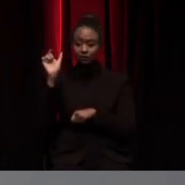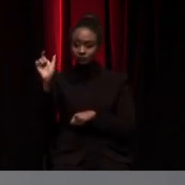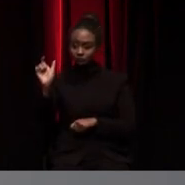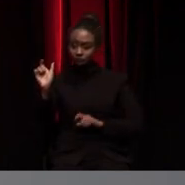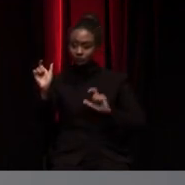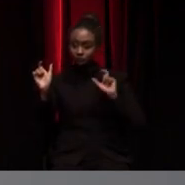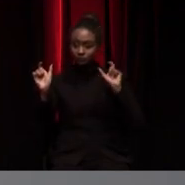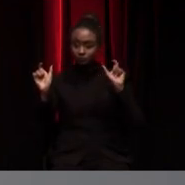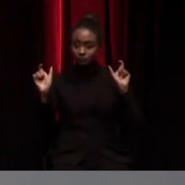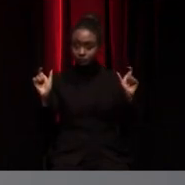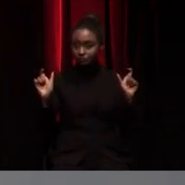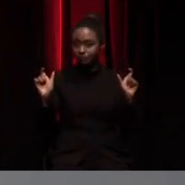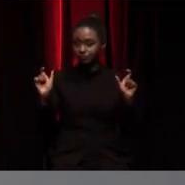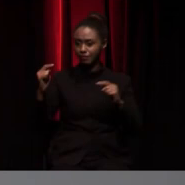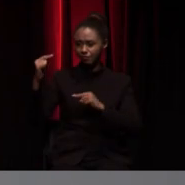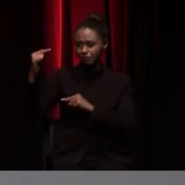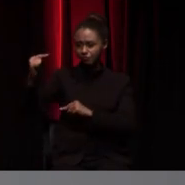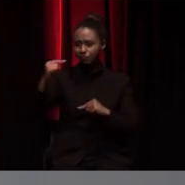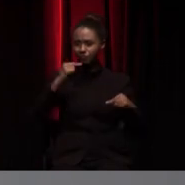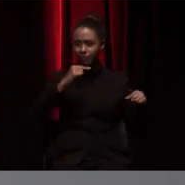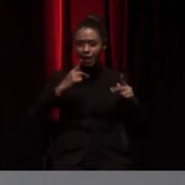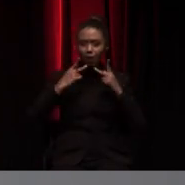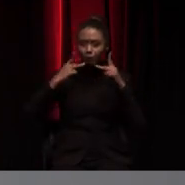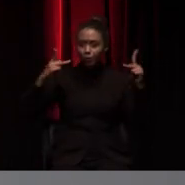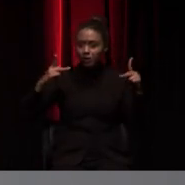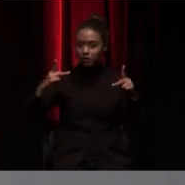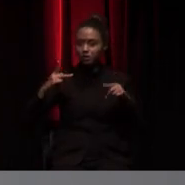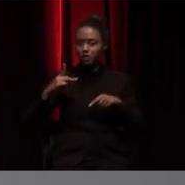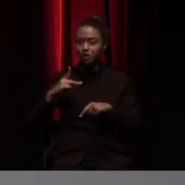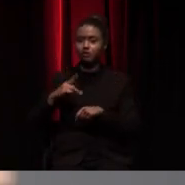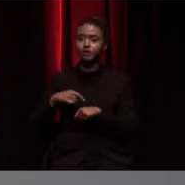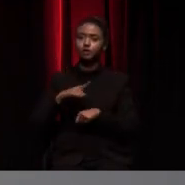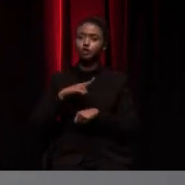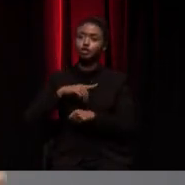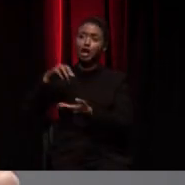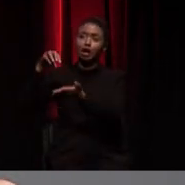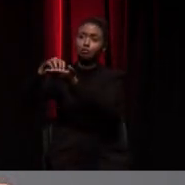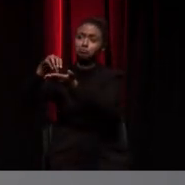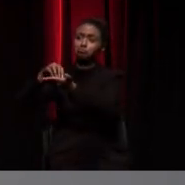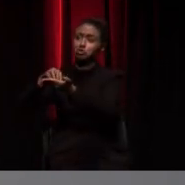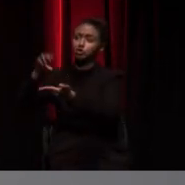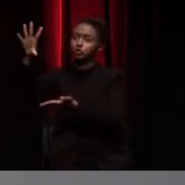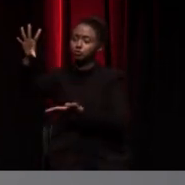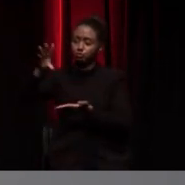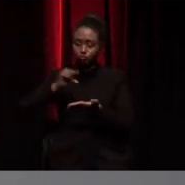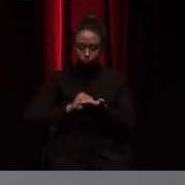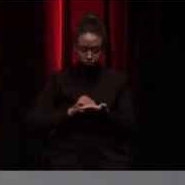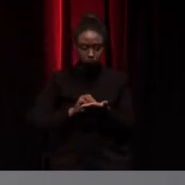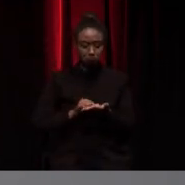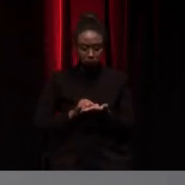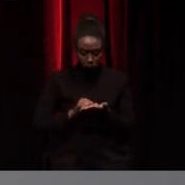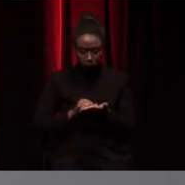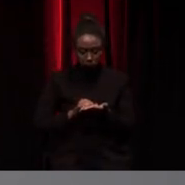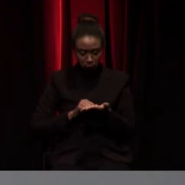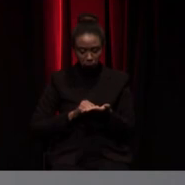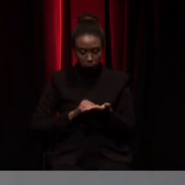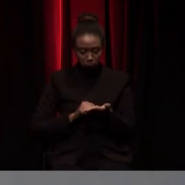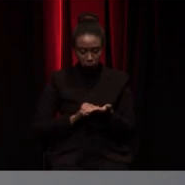Folha’s advertising would receive the advertising material from XPTO agency, put it on paper pages,